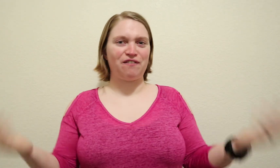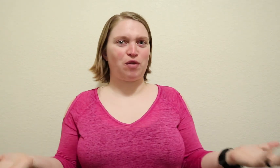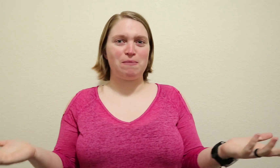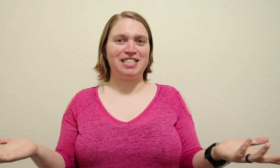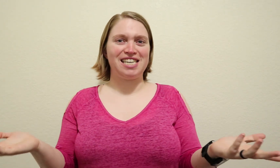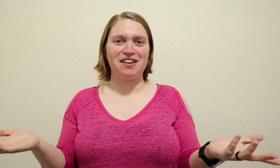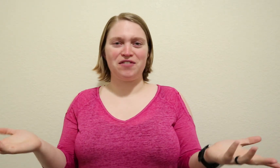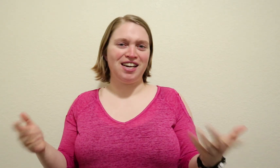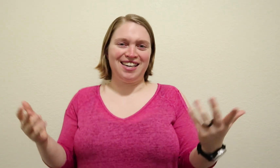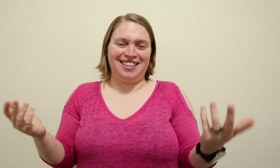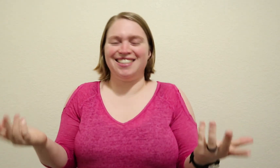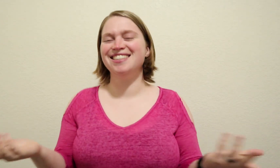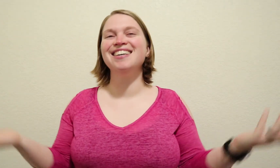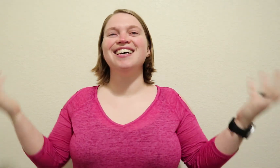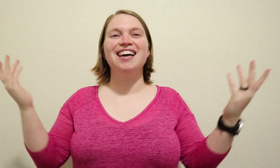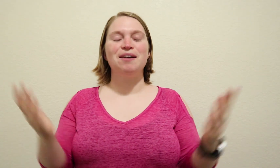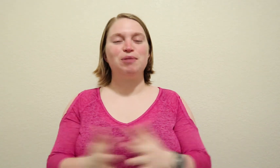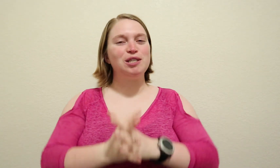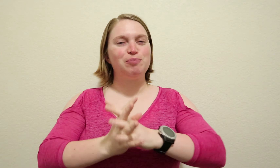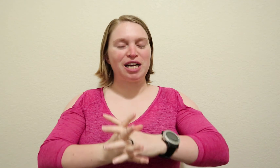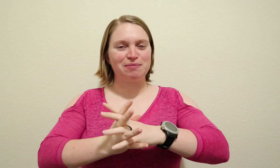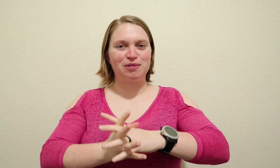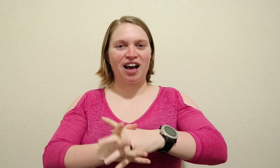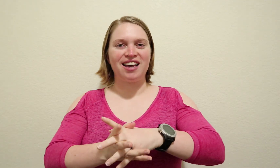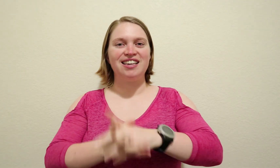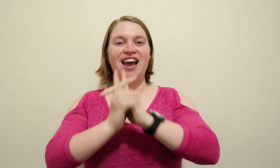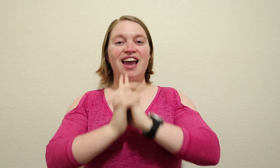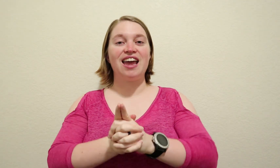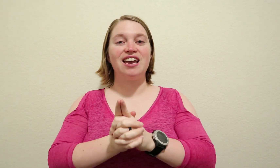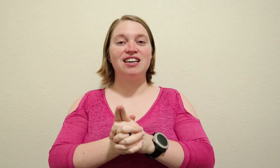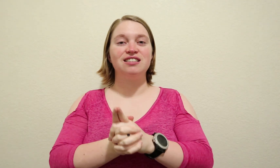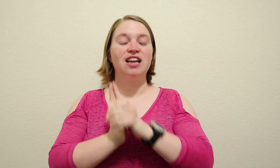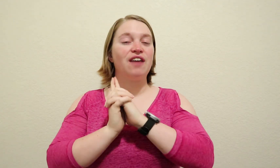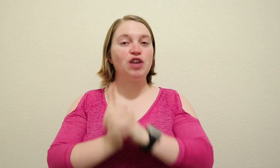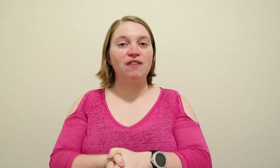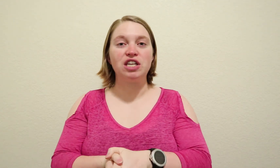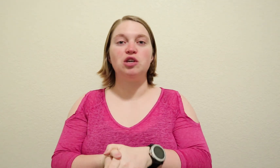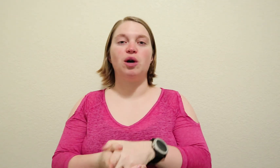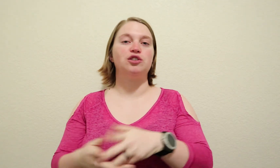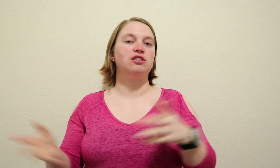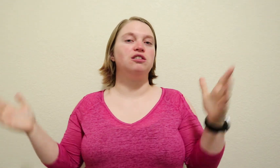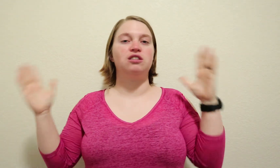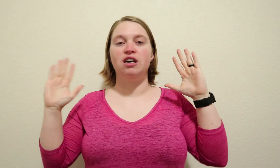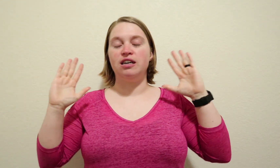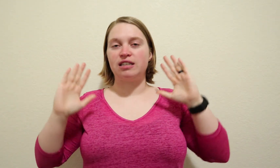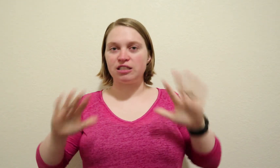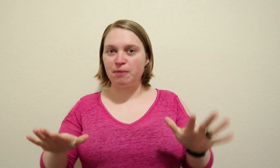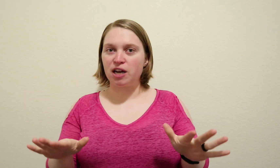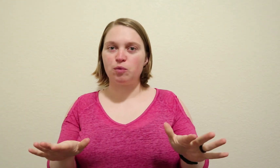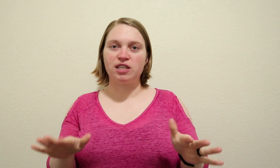informative, please press like and if you have any questions, doesn't matter what